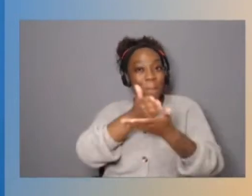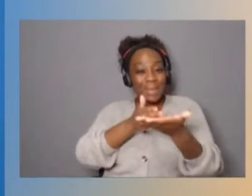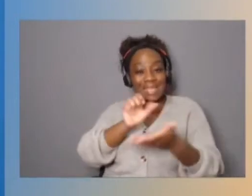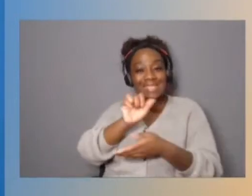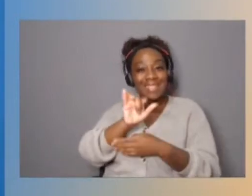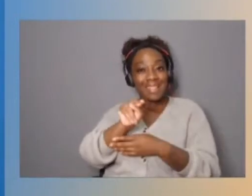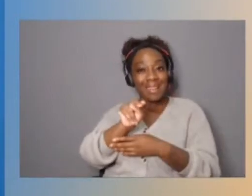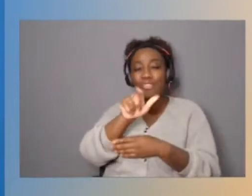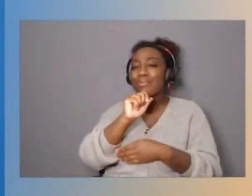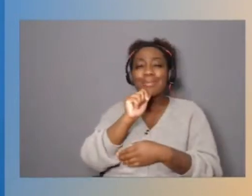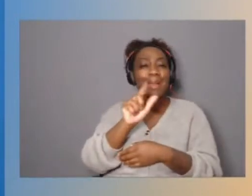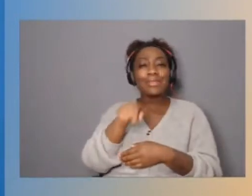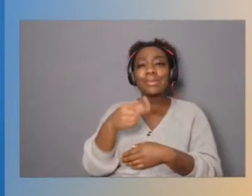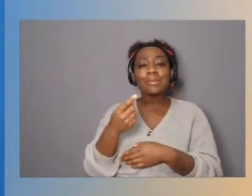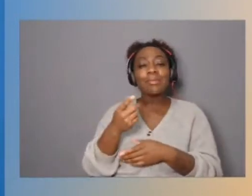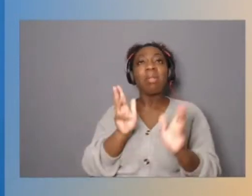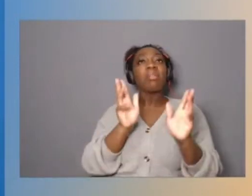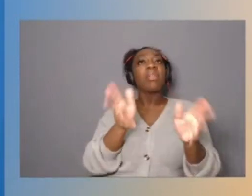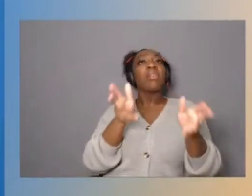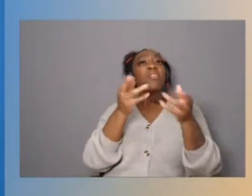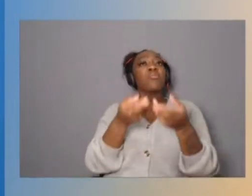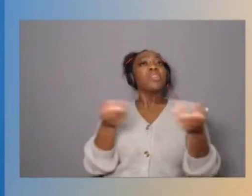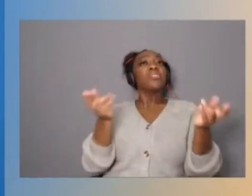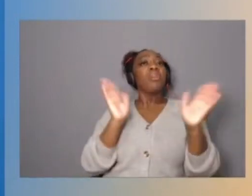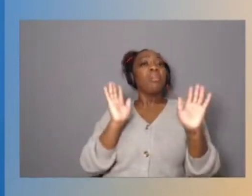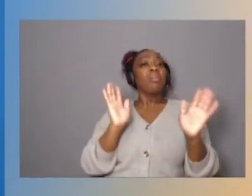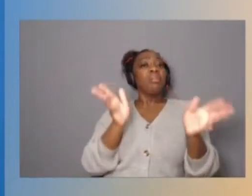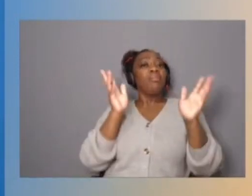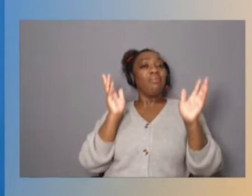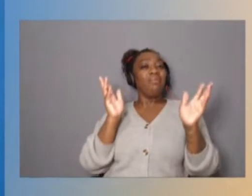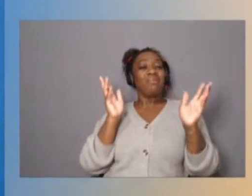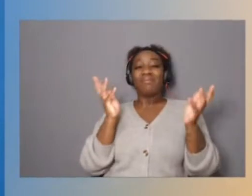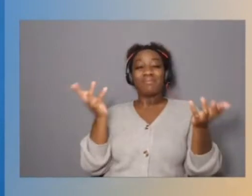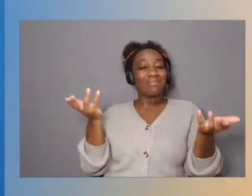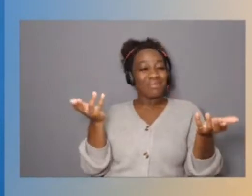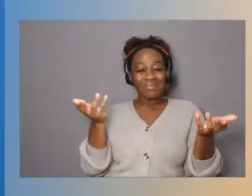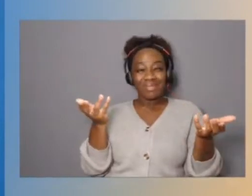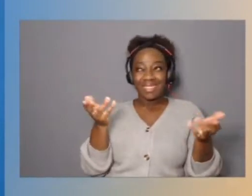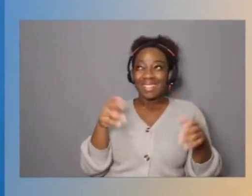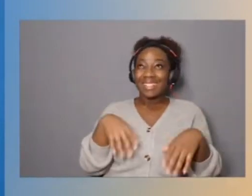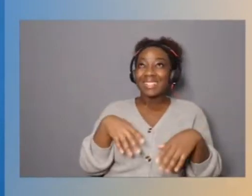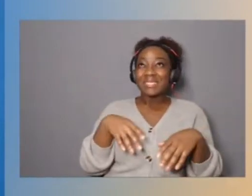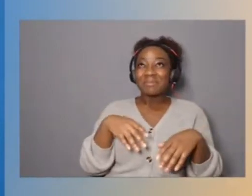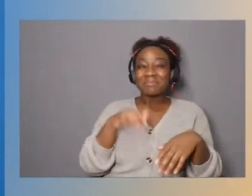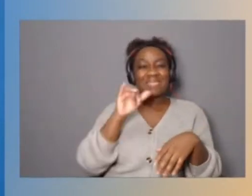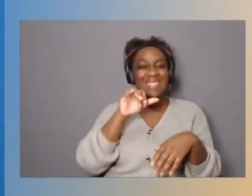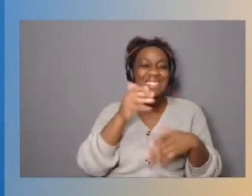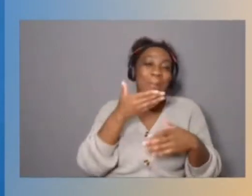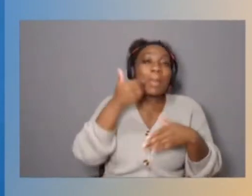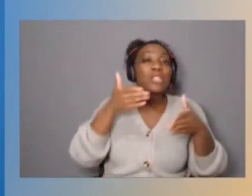on the table or lack, think that's a easy term to understand it, you are more efficiently using something.